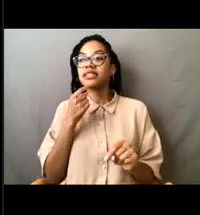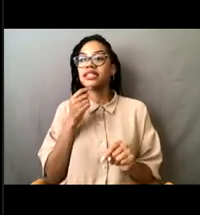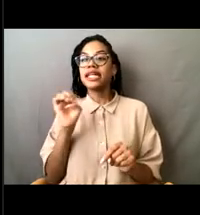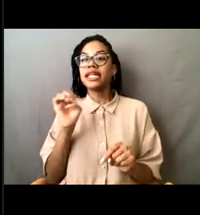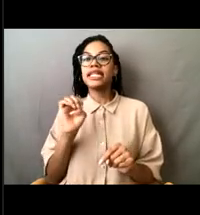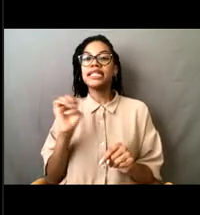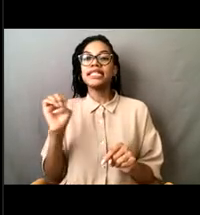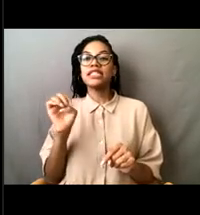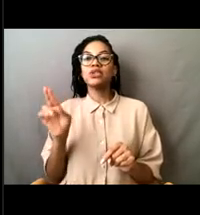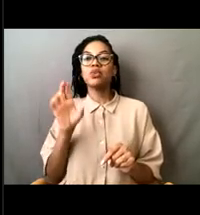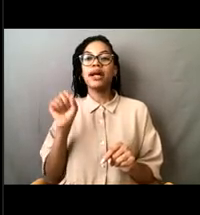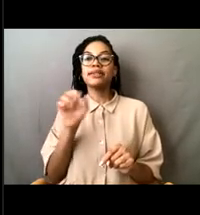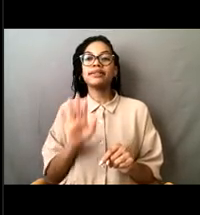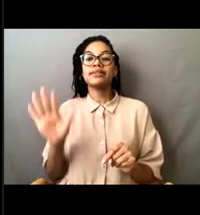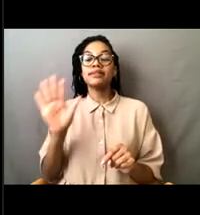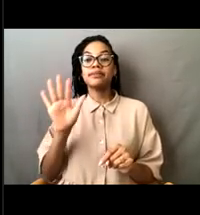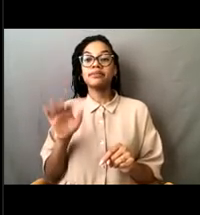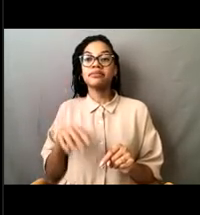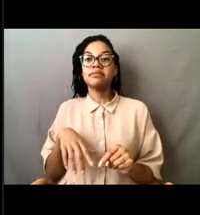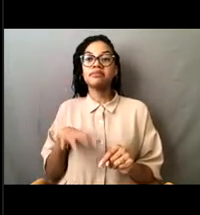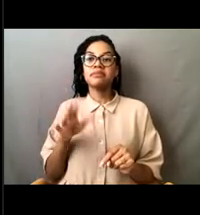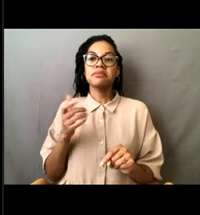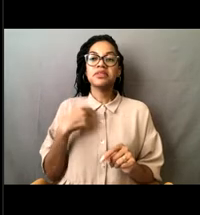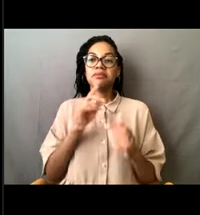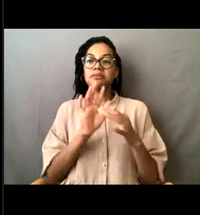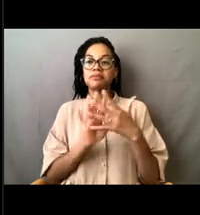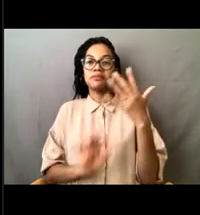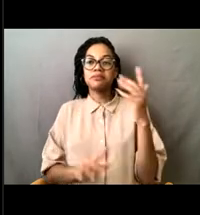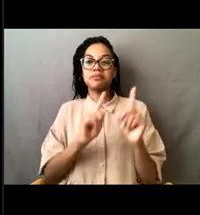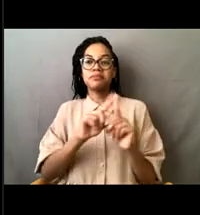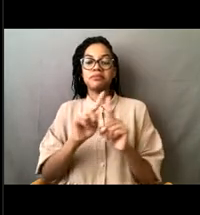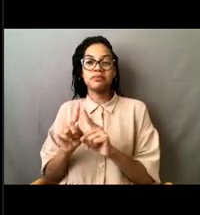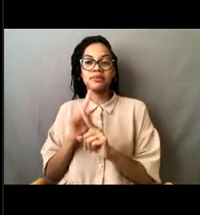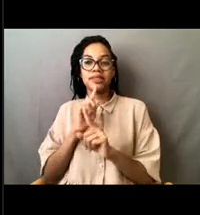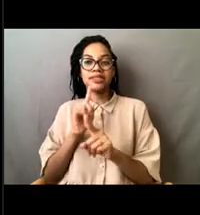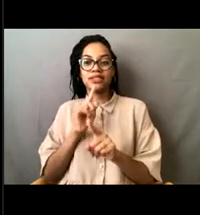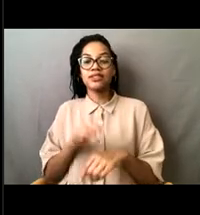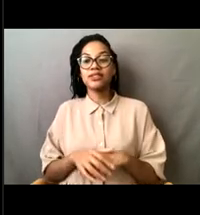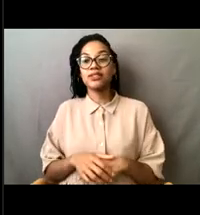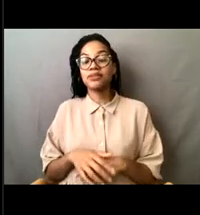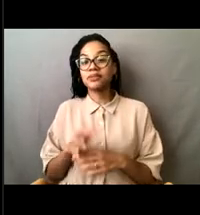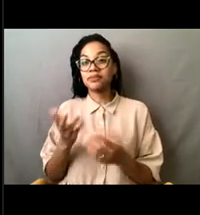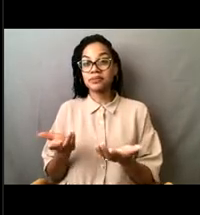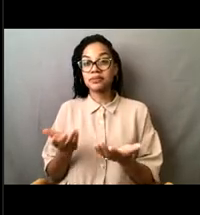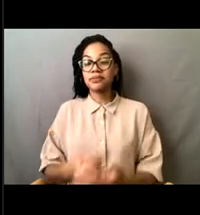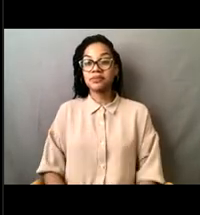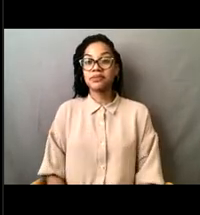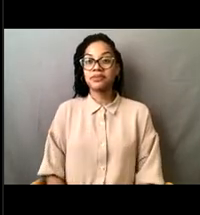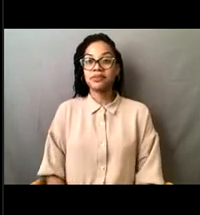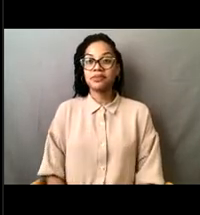So we have Hunter says Canada. So those seem to be the guesses about where you are. Awesome, all right.